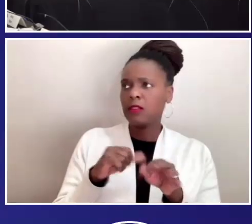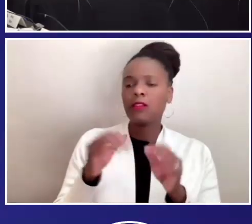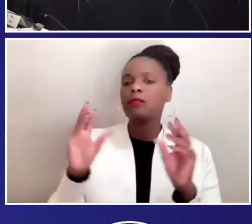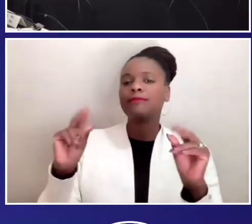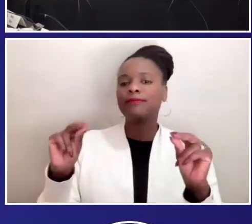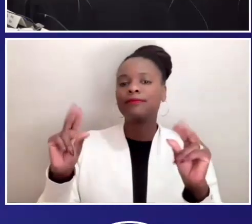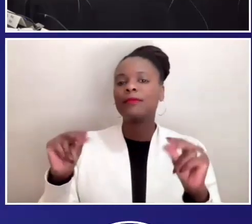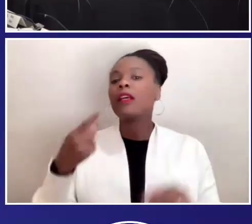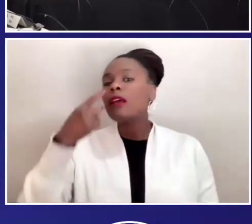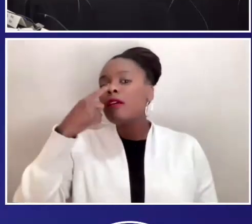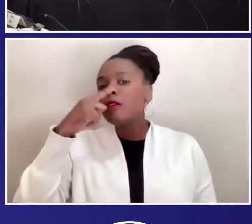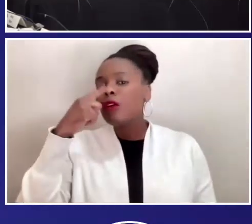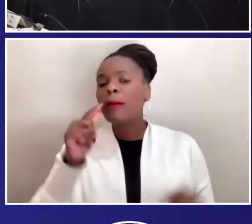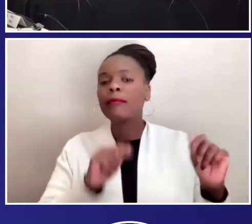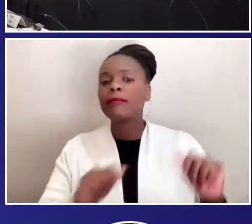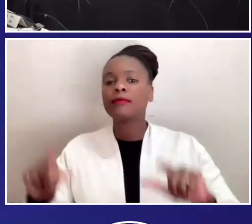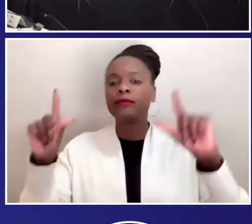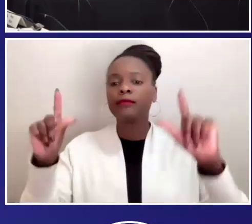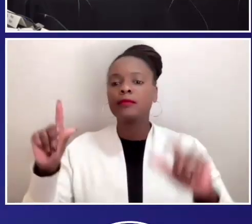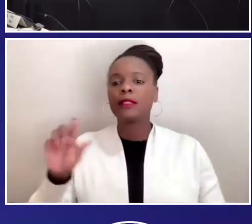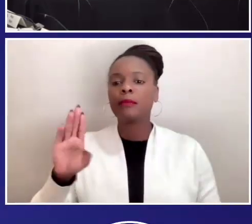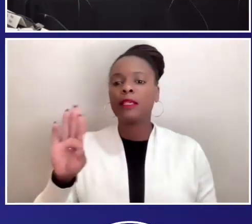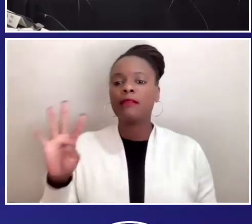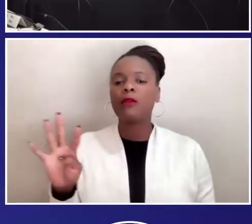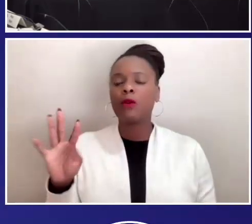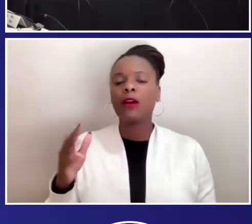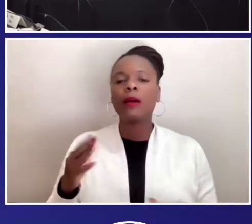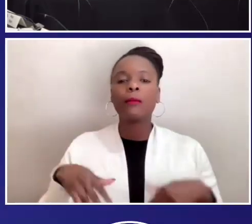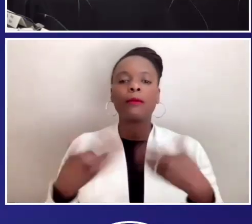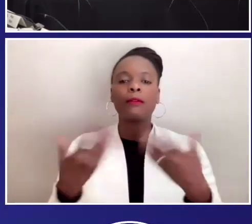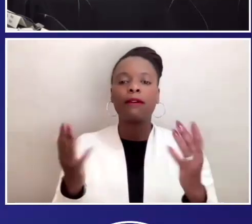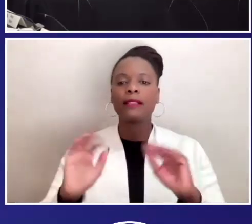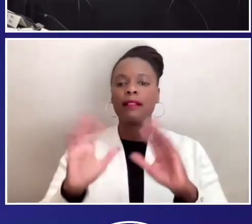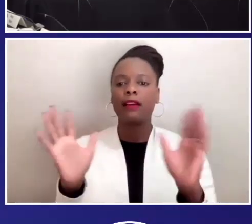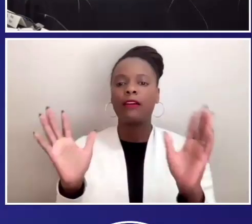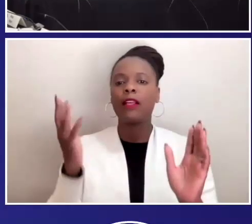Alex, that might provide a little bit more clarity because we are cross-referencing